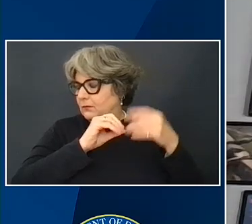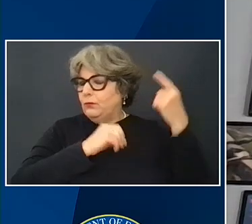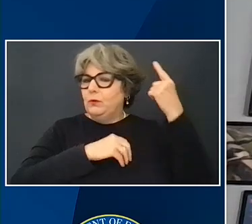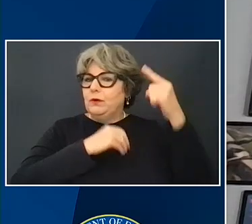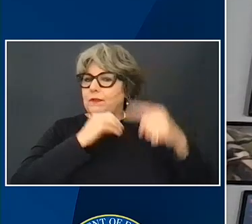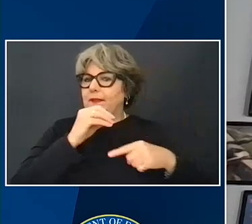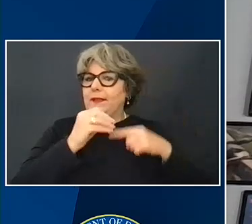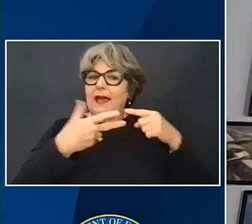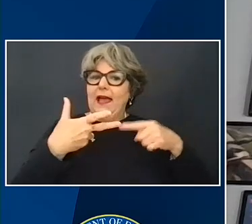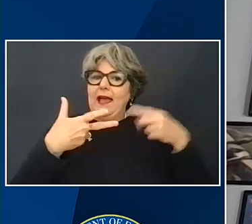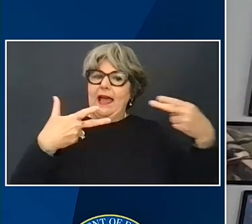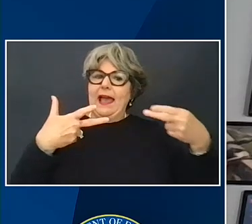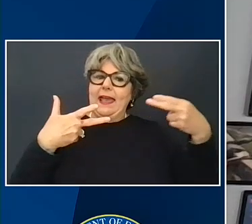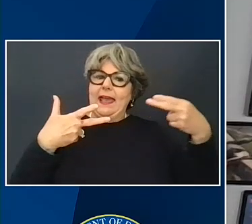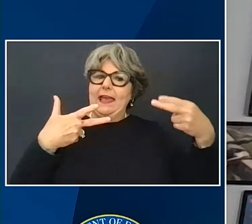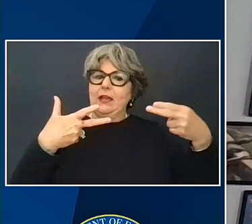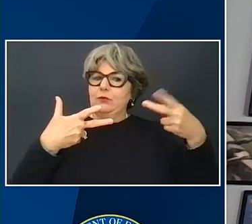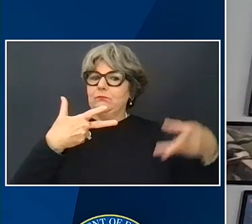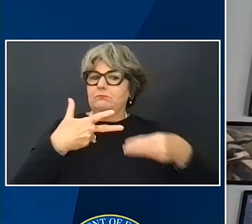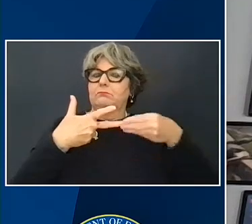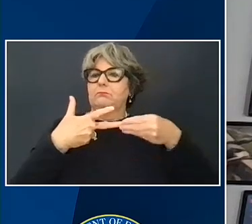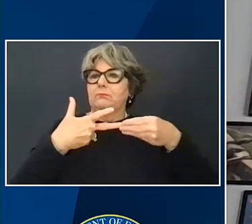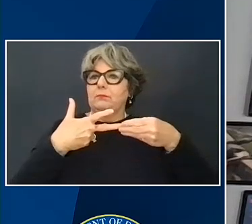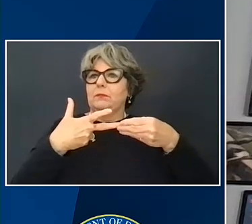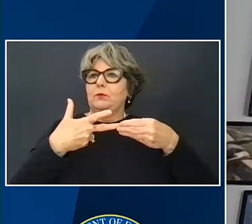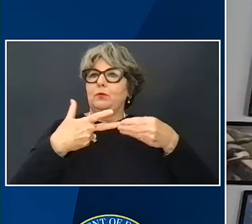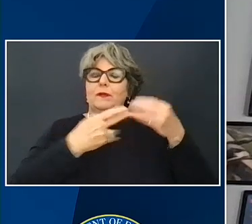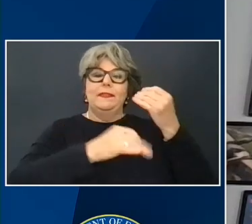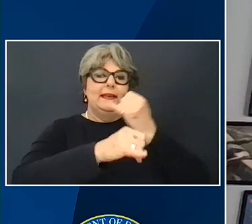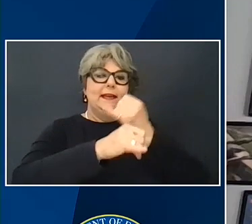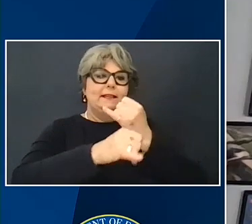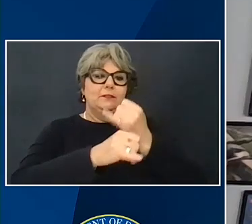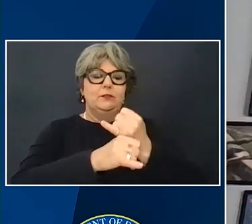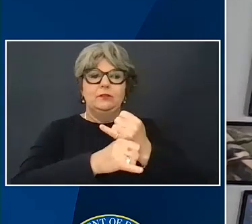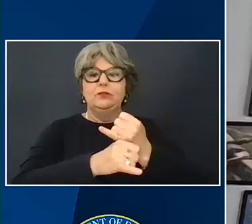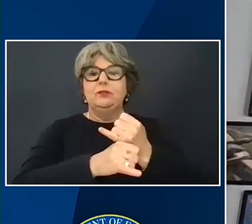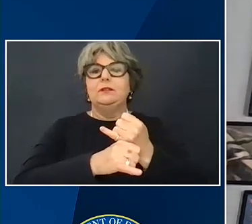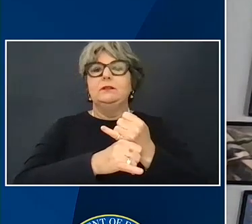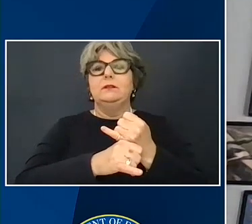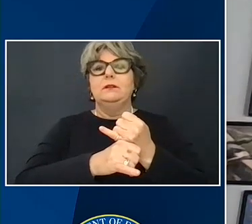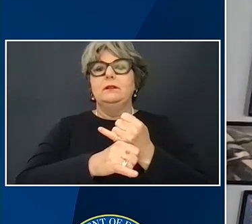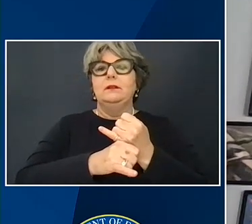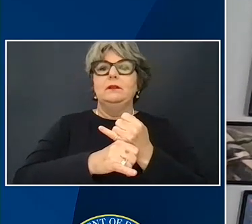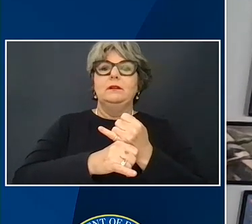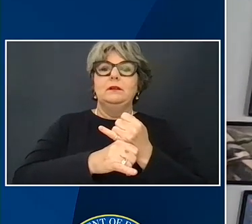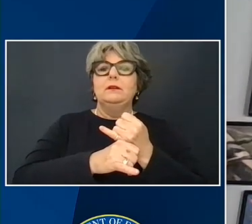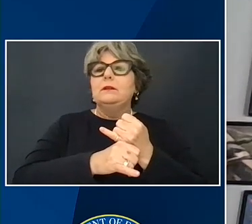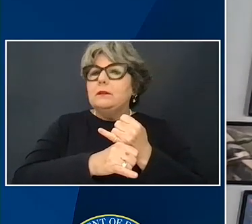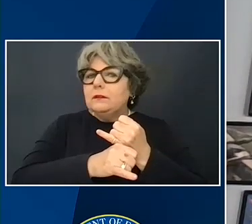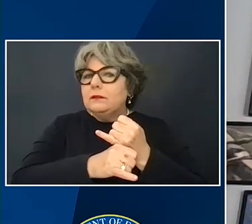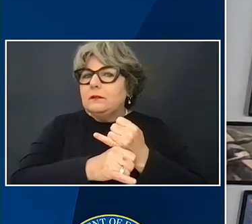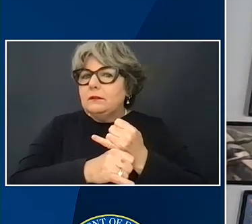situations where the institution does not have- where there's no control.